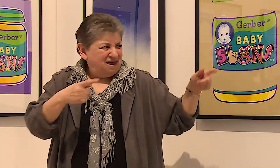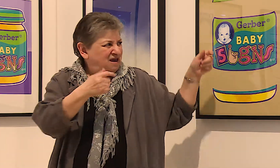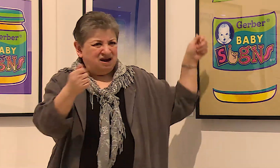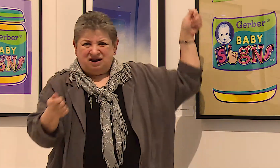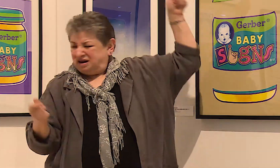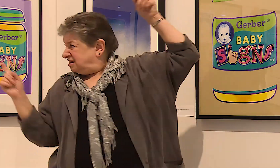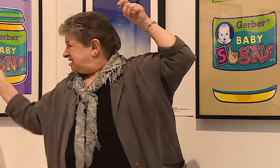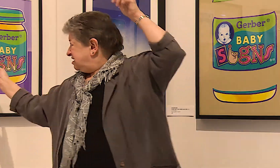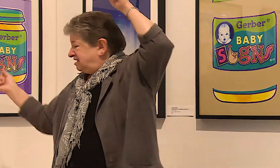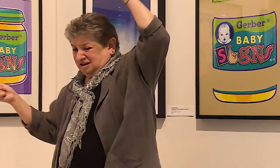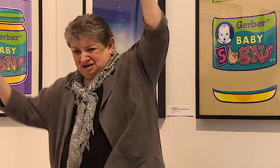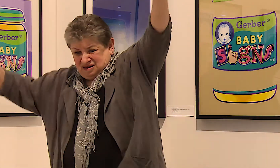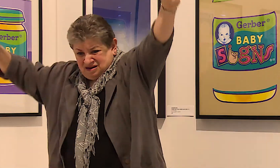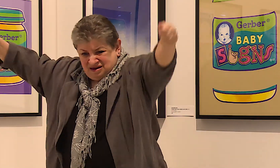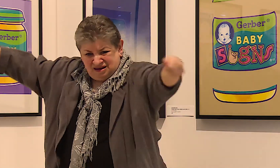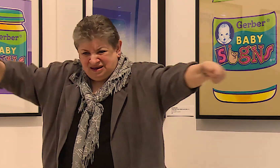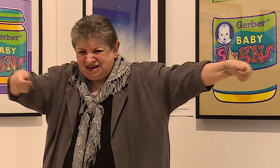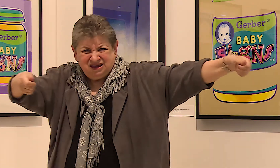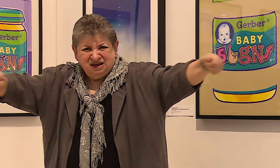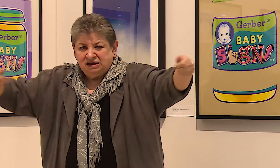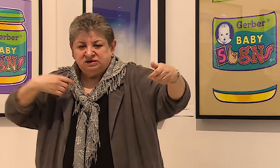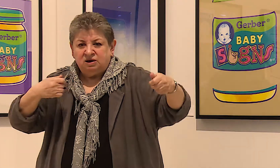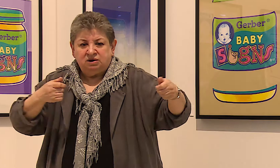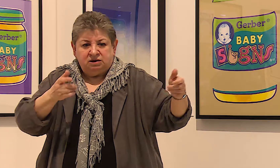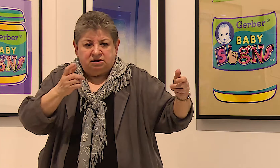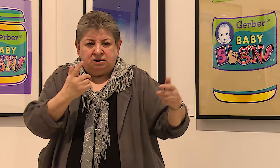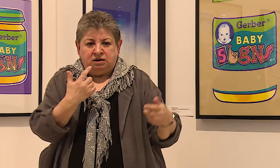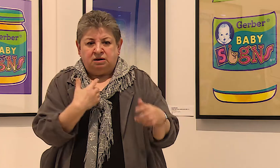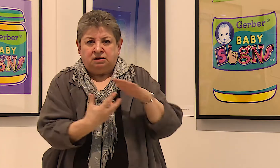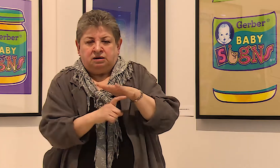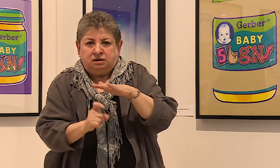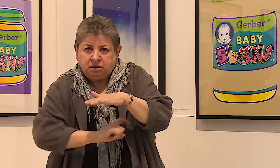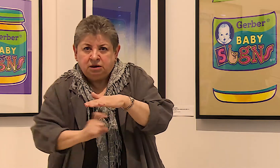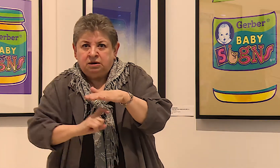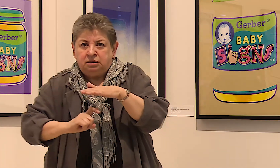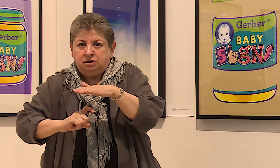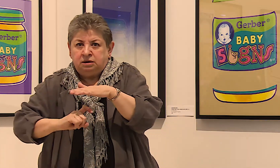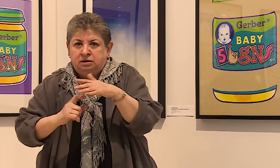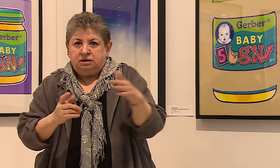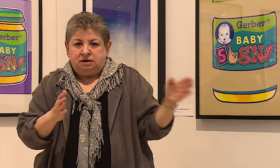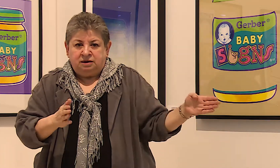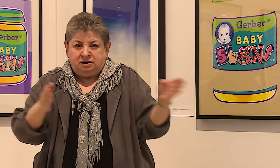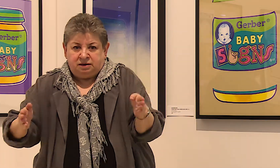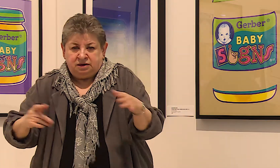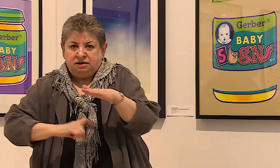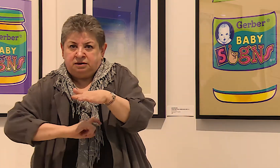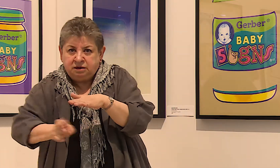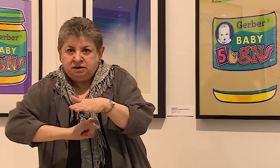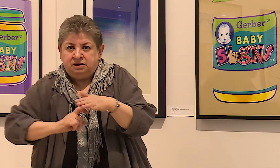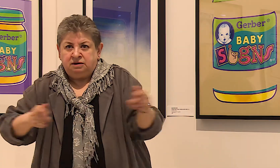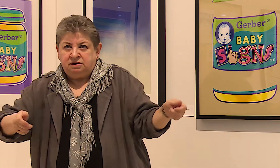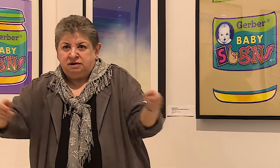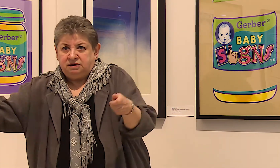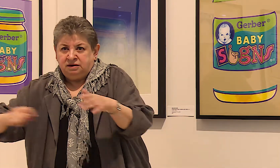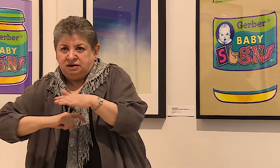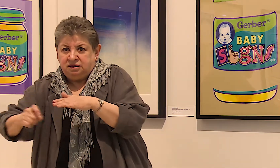and they had a color copy machine but I realized it was too small. I couldn't fit my painting on it effectively.